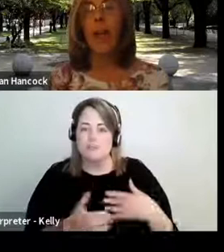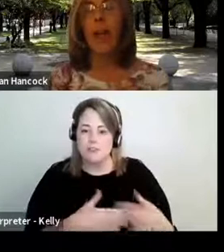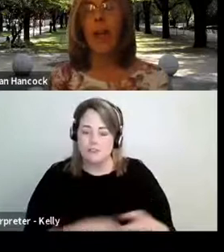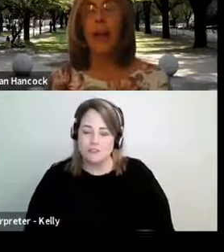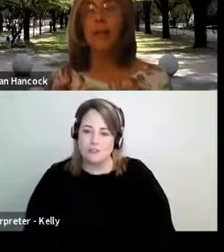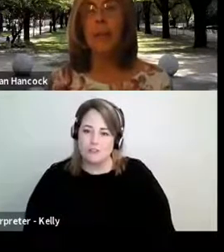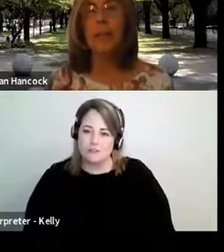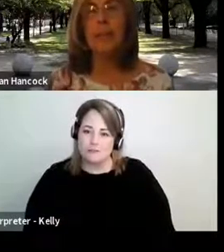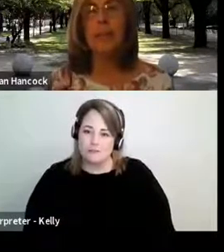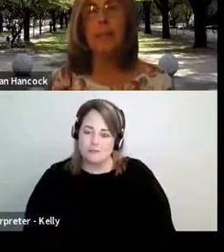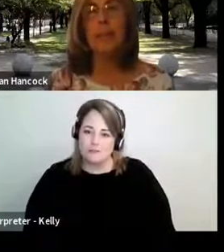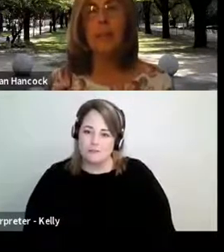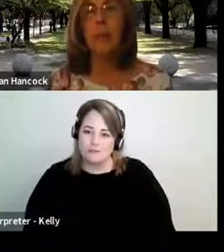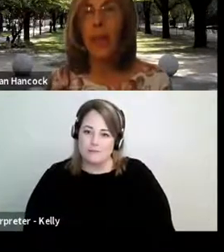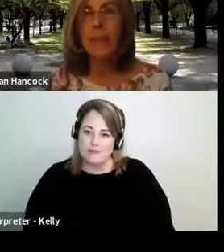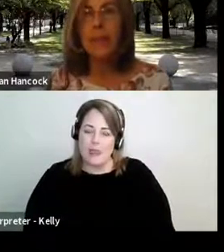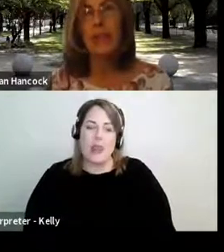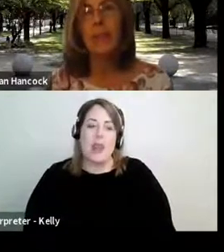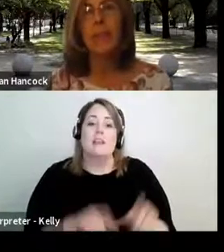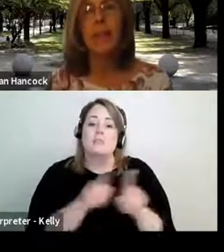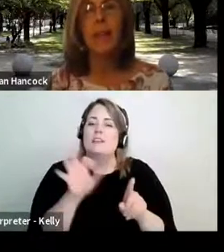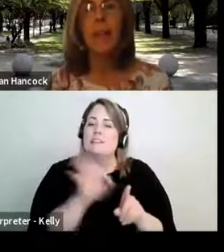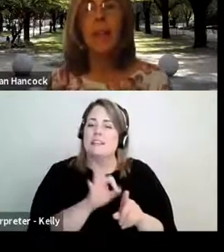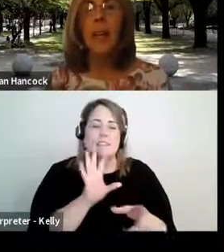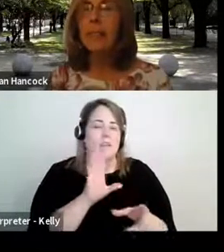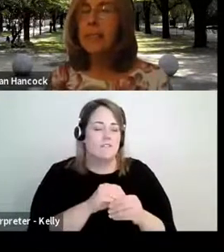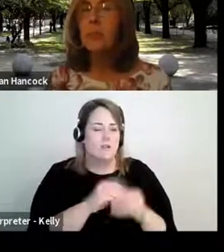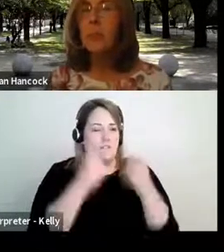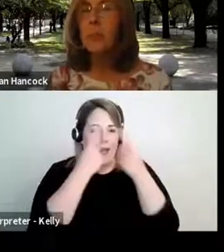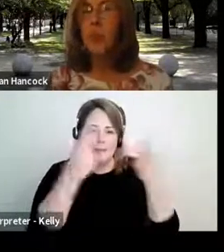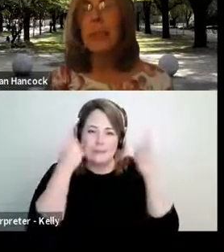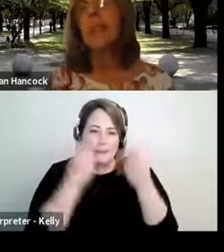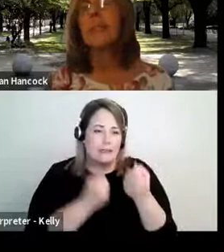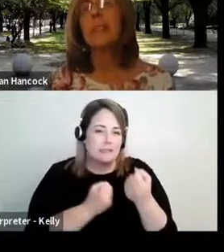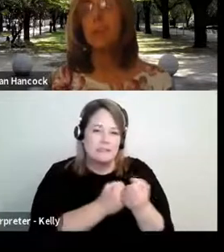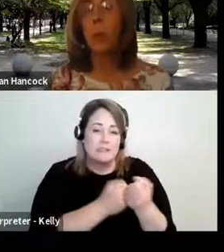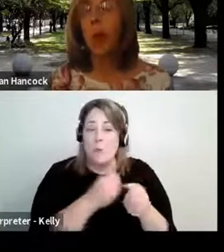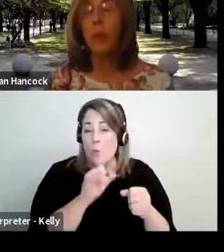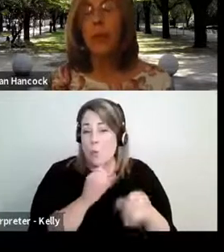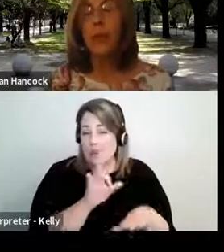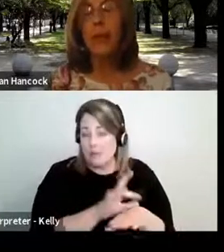that academic assistance or counselling even and it doesn’t really necessary require a great